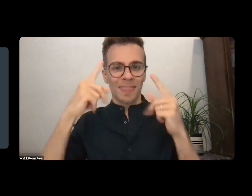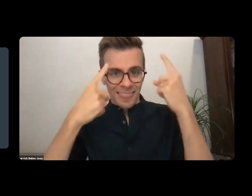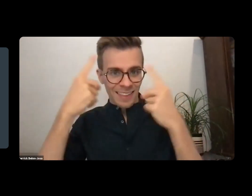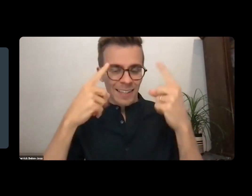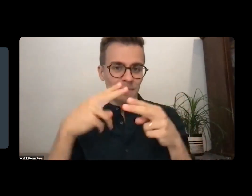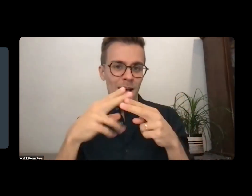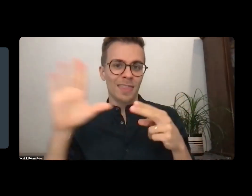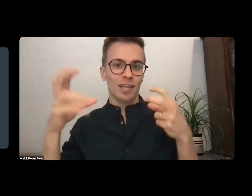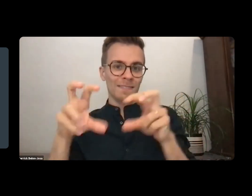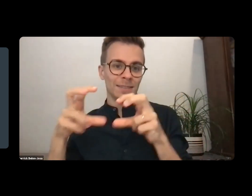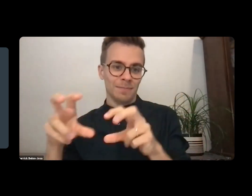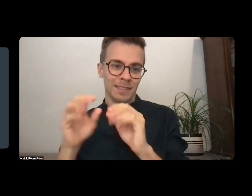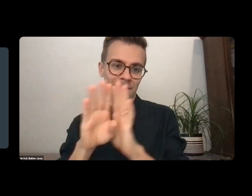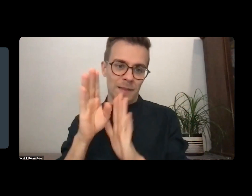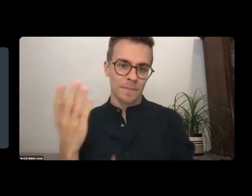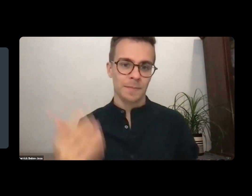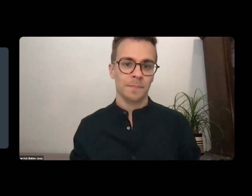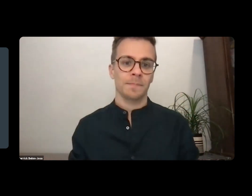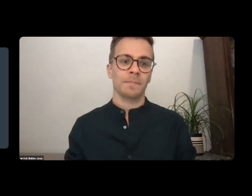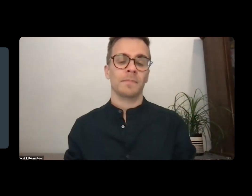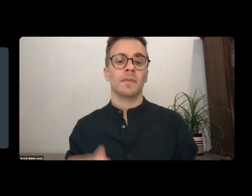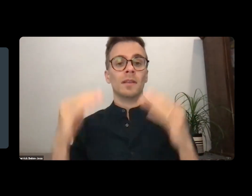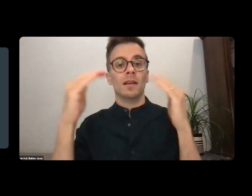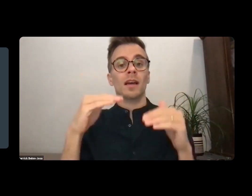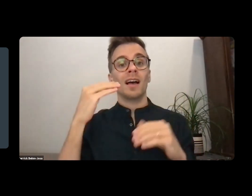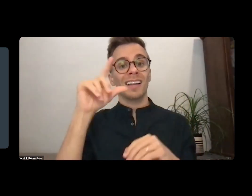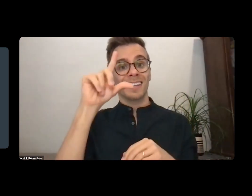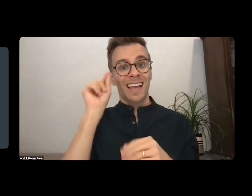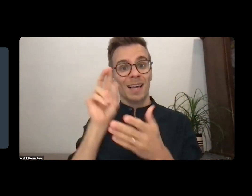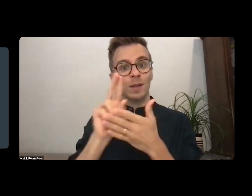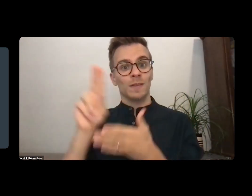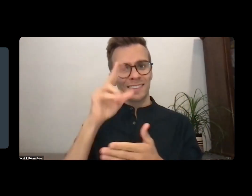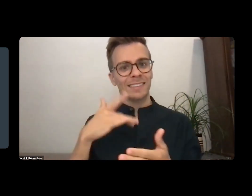And that requires a shift in how people think about investments and resources.